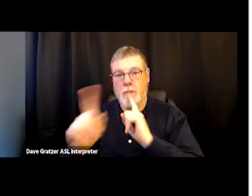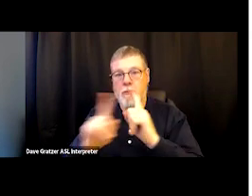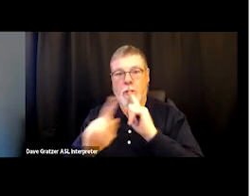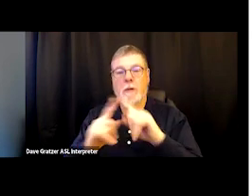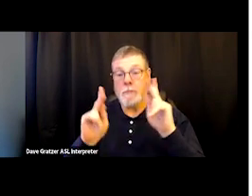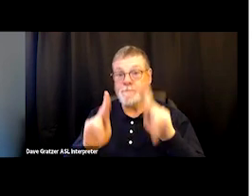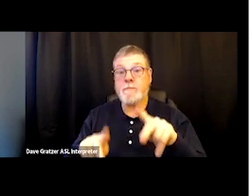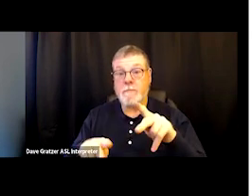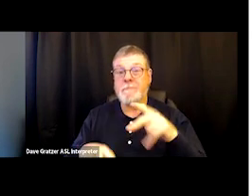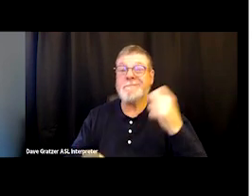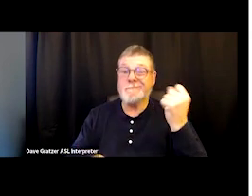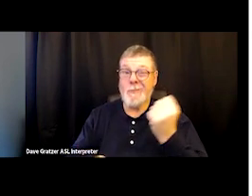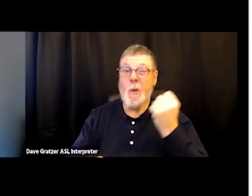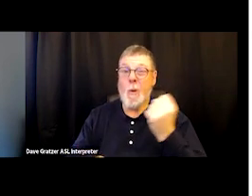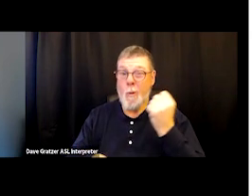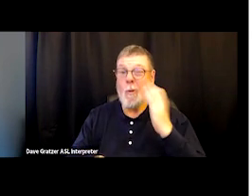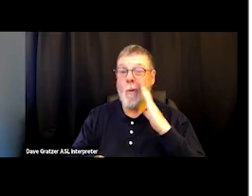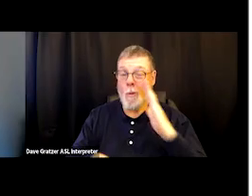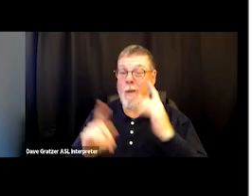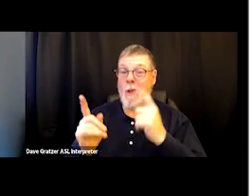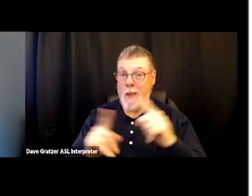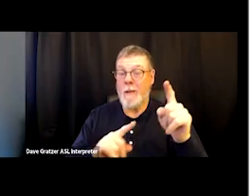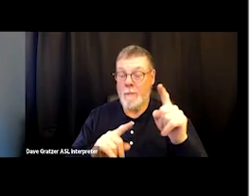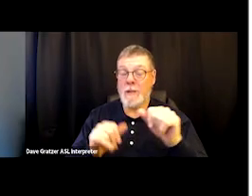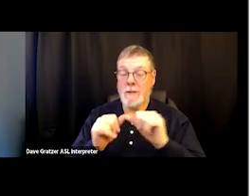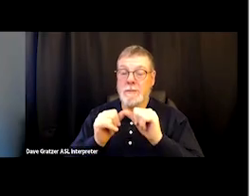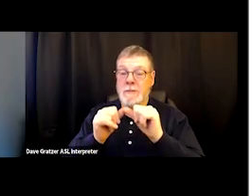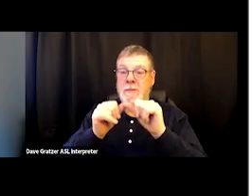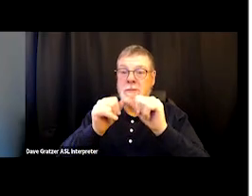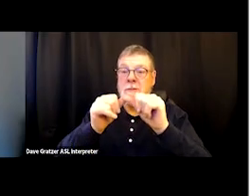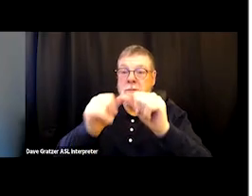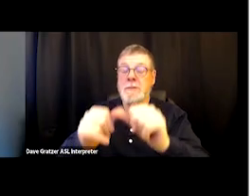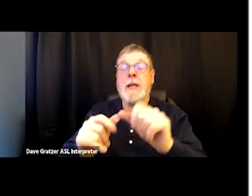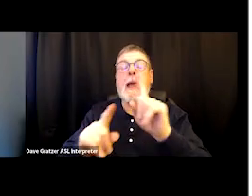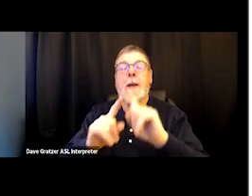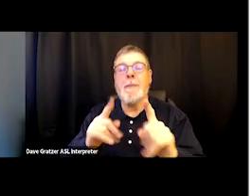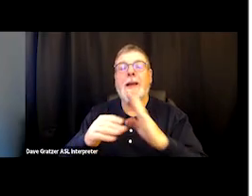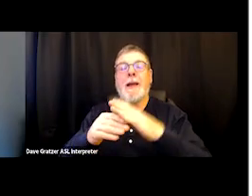You might be on hold a little bit with Social Security if you take this route, but it will end up being quicker